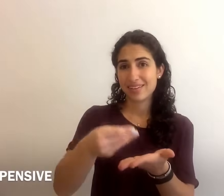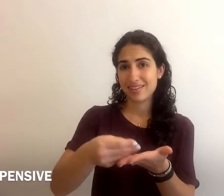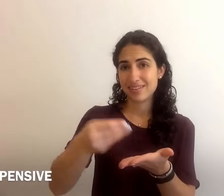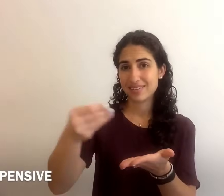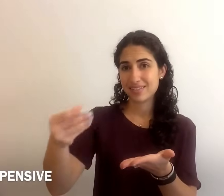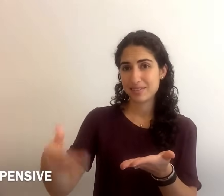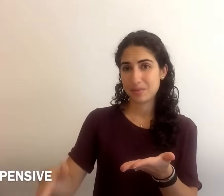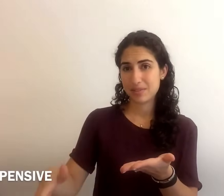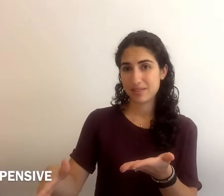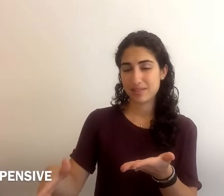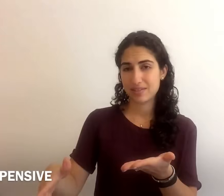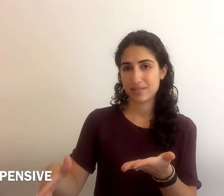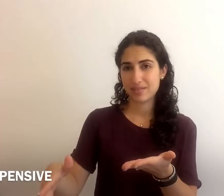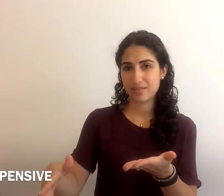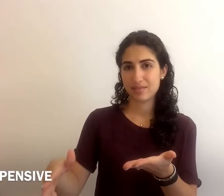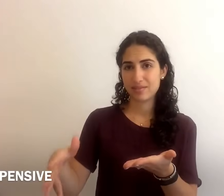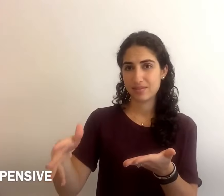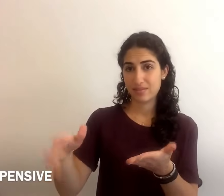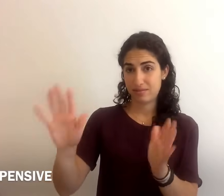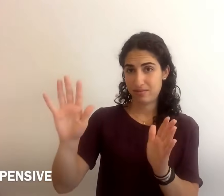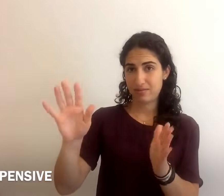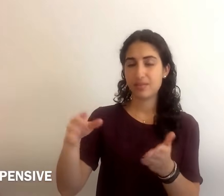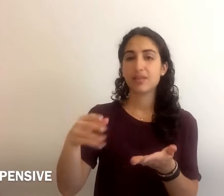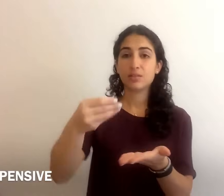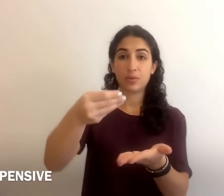expensive